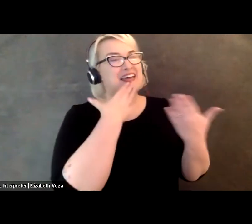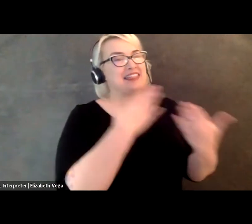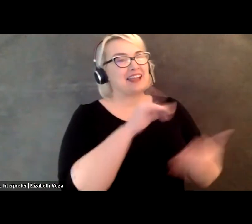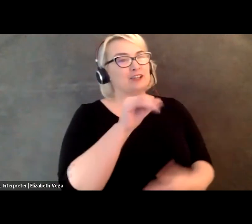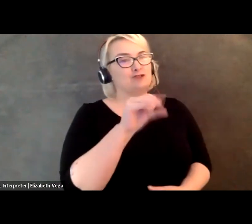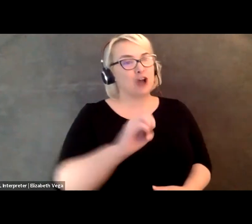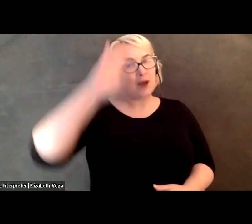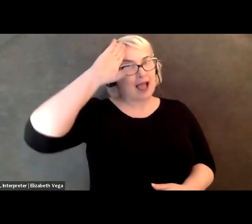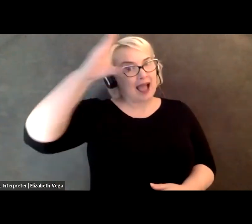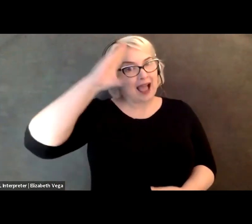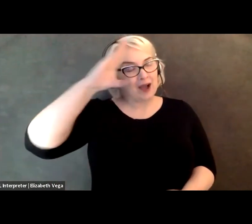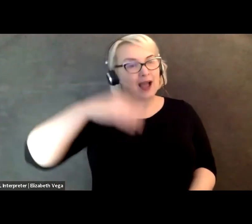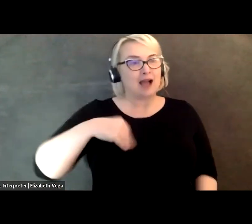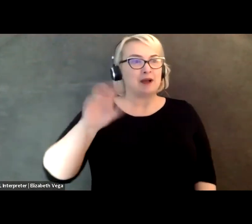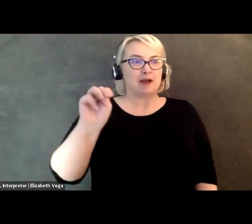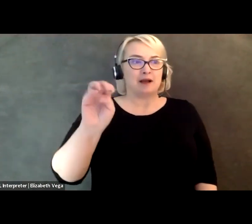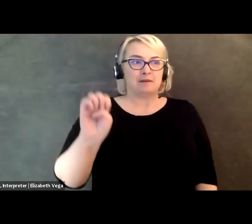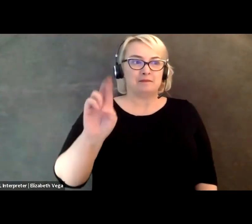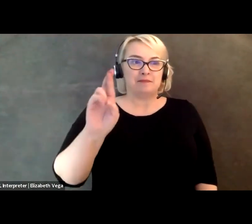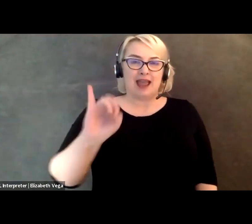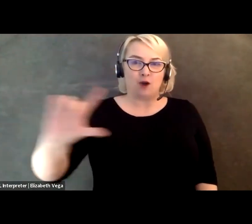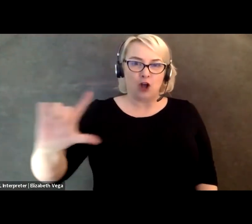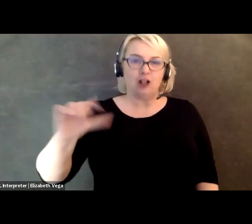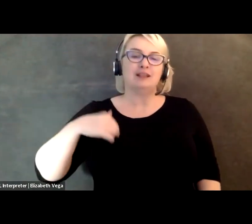I'm Meryl, she, her, deaf.